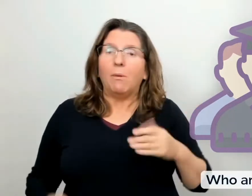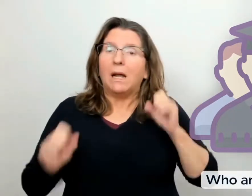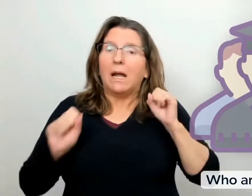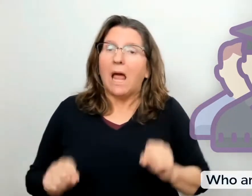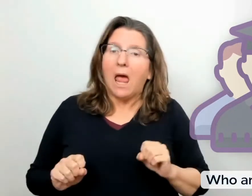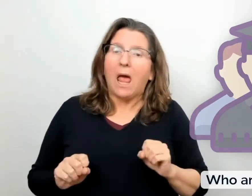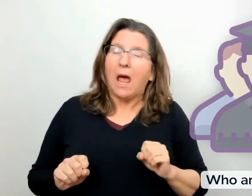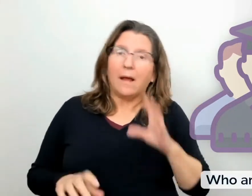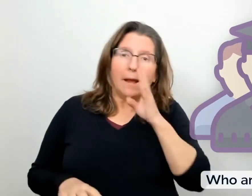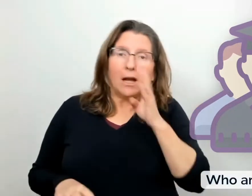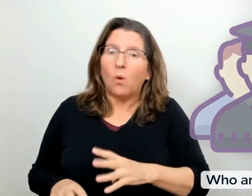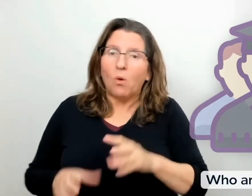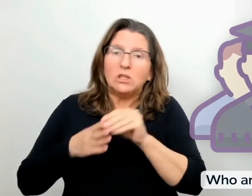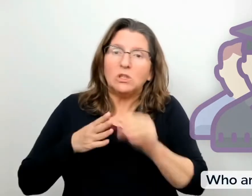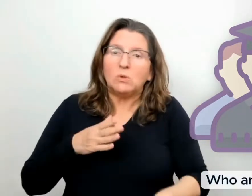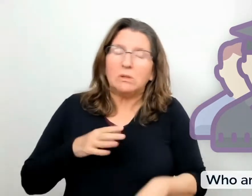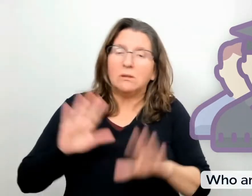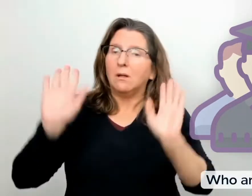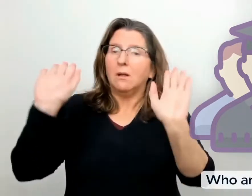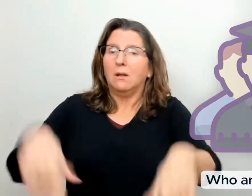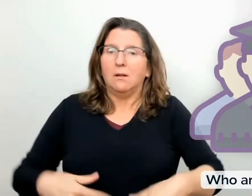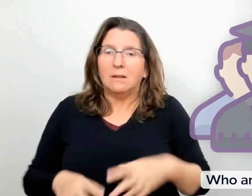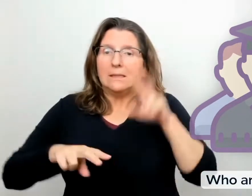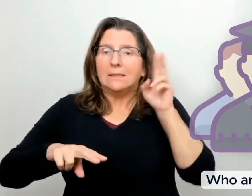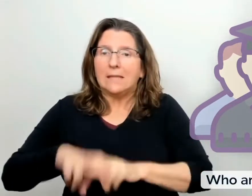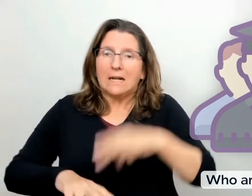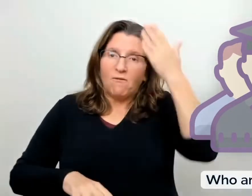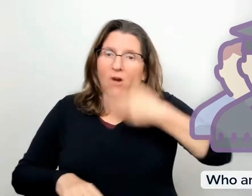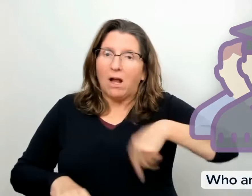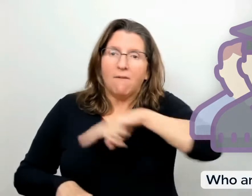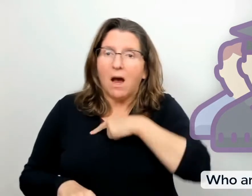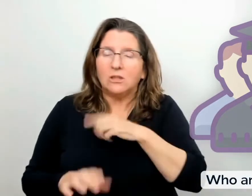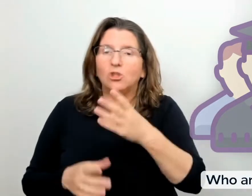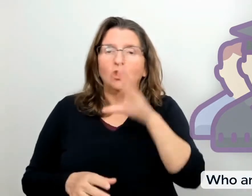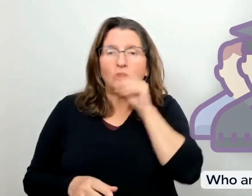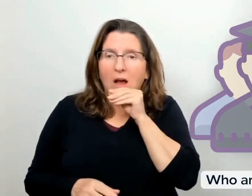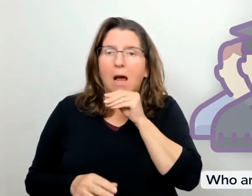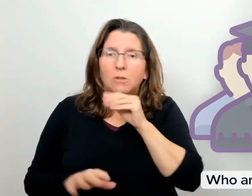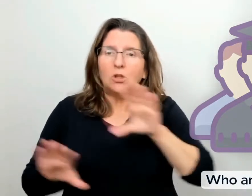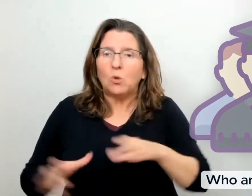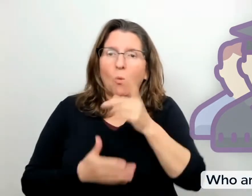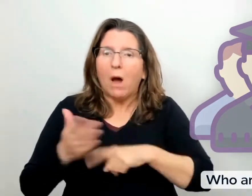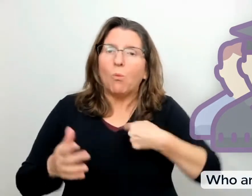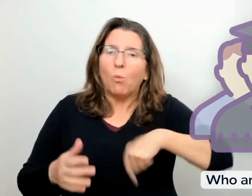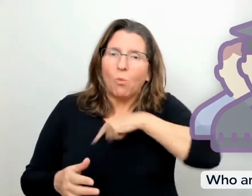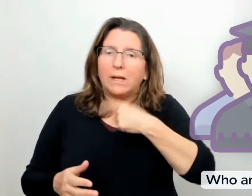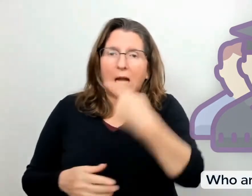Long gone are the days when students were expected to sit quietly and do as they were told in school.